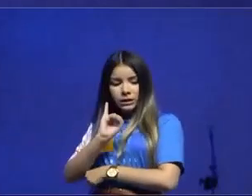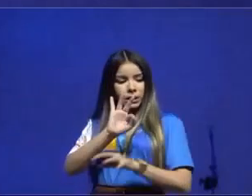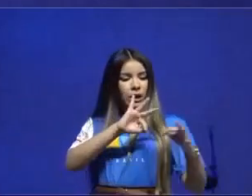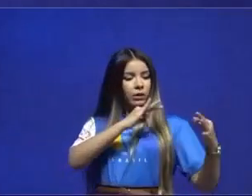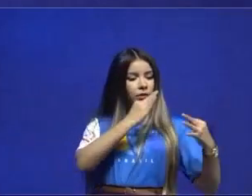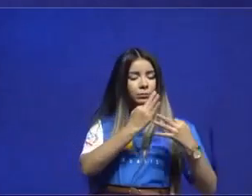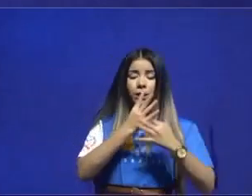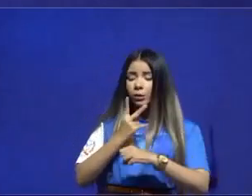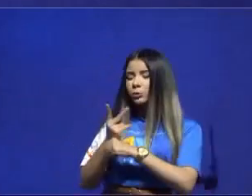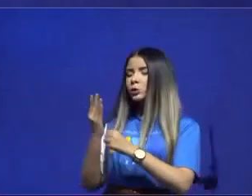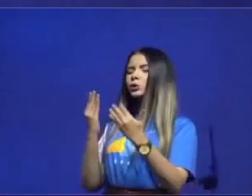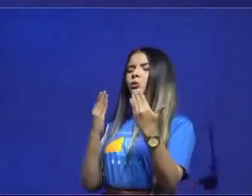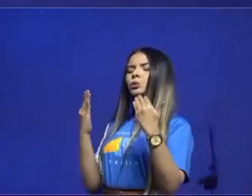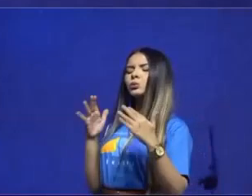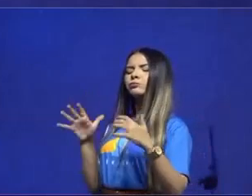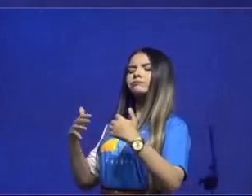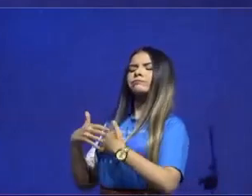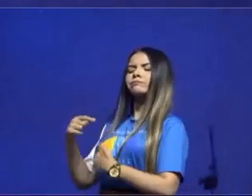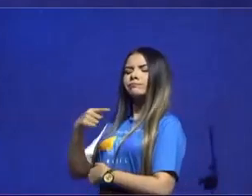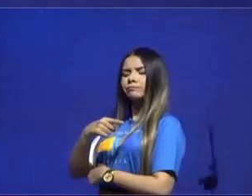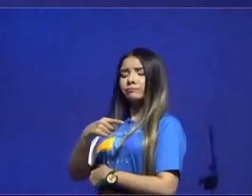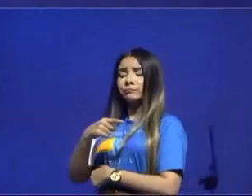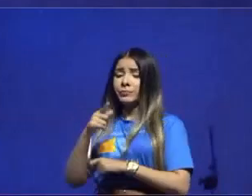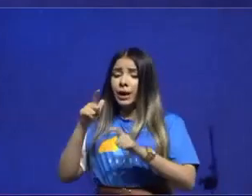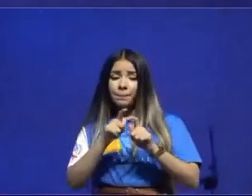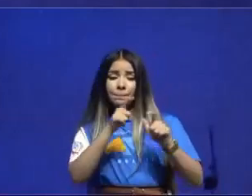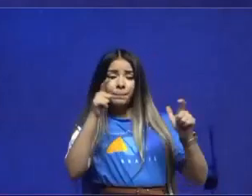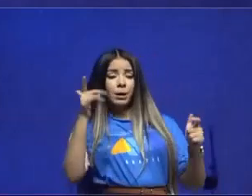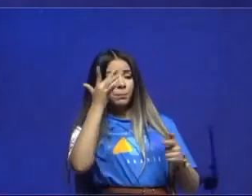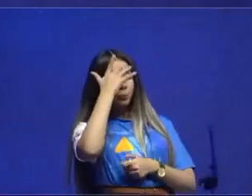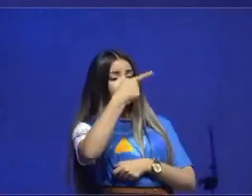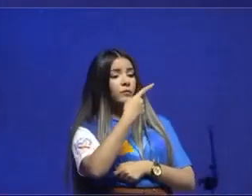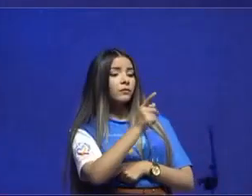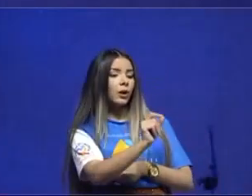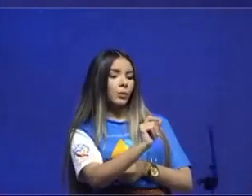main complaint the first thing most people say is that the child has a